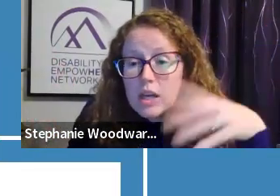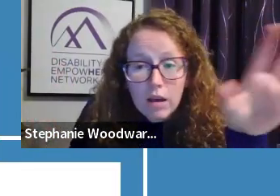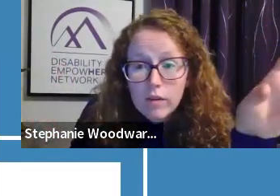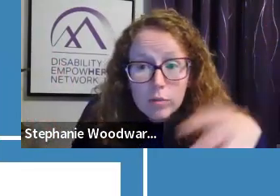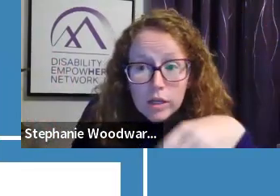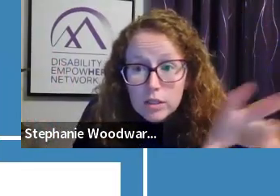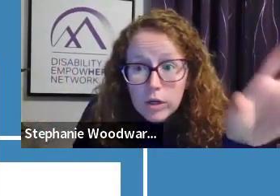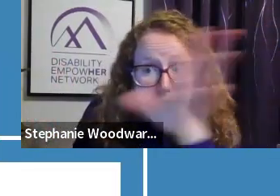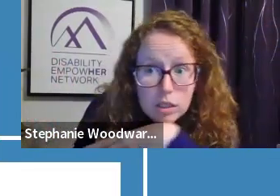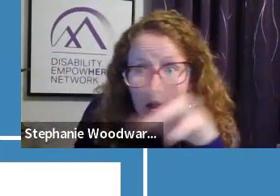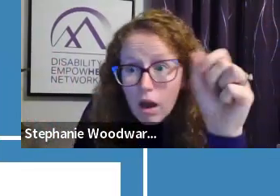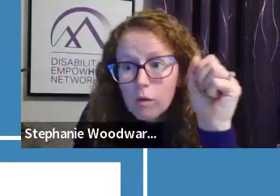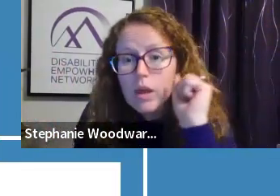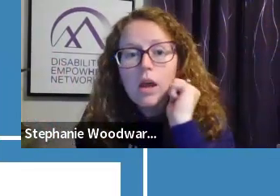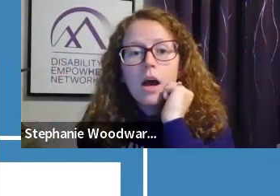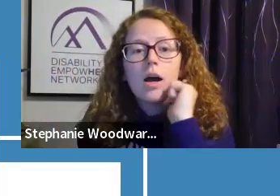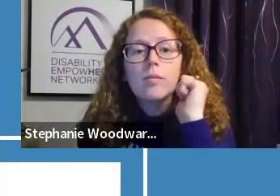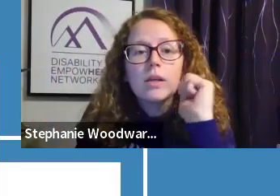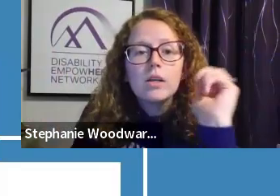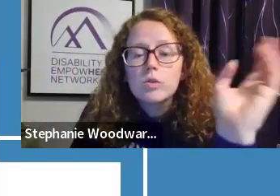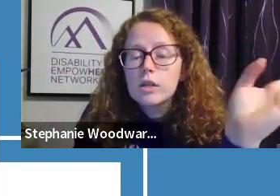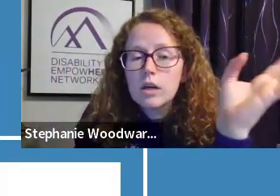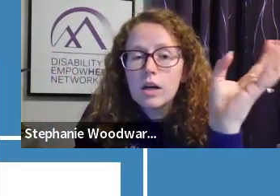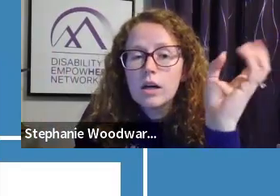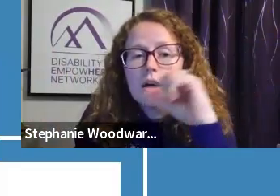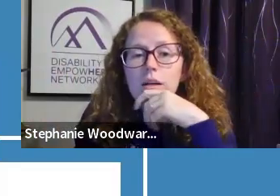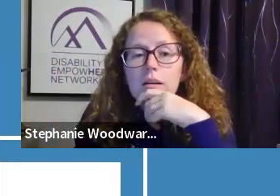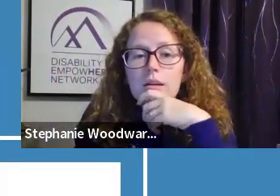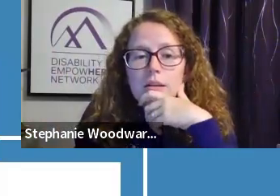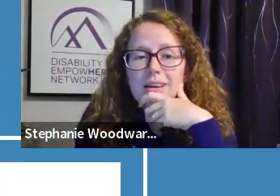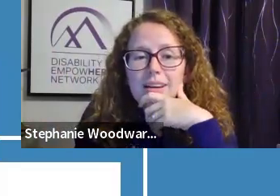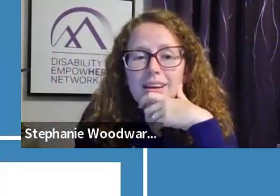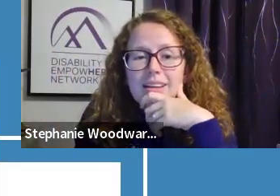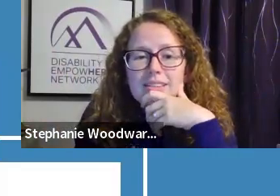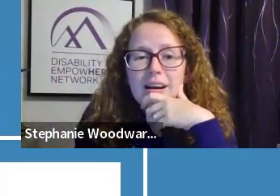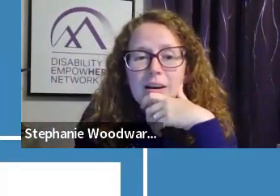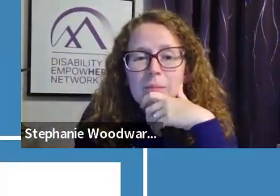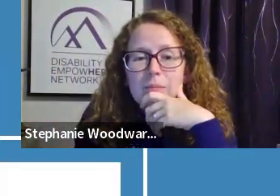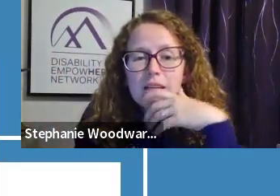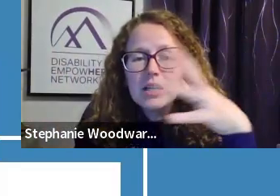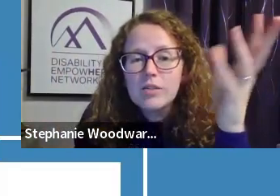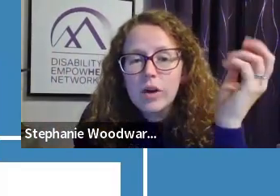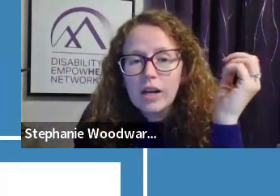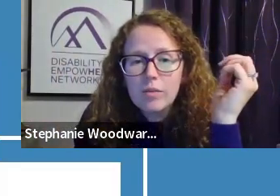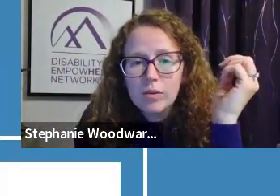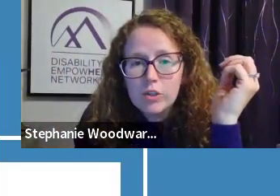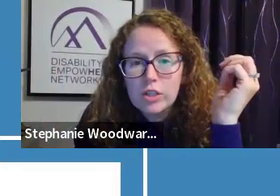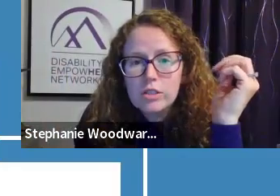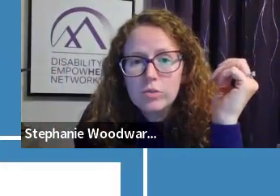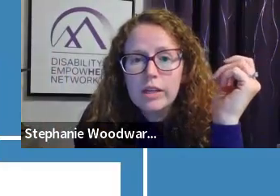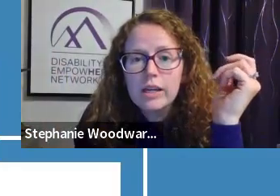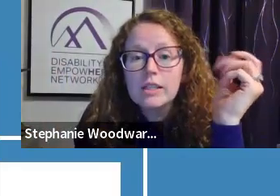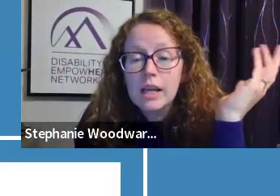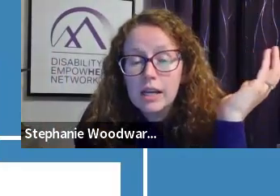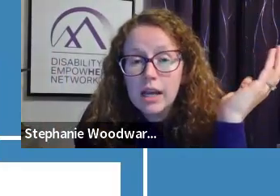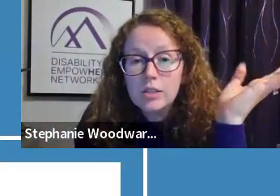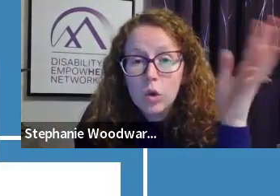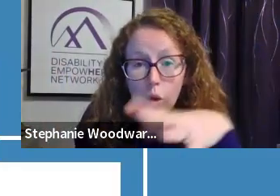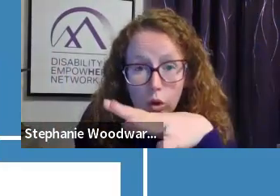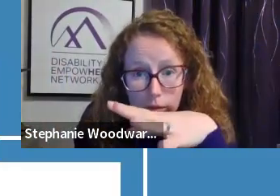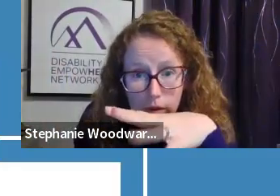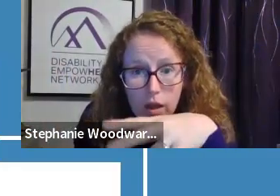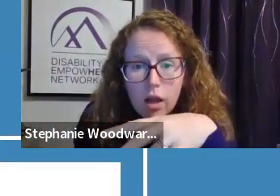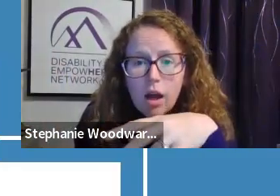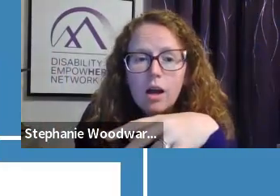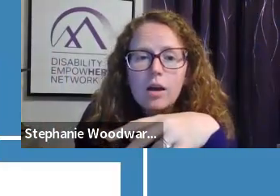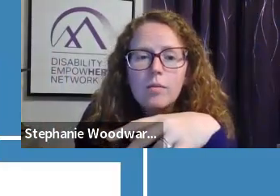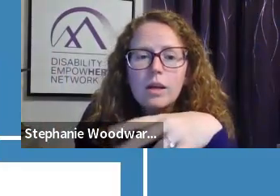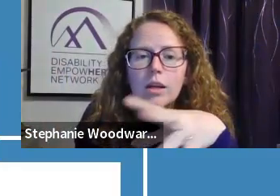this is how we get it. Title five, which is miscellaneous. Is quite